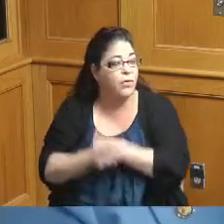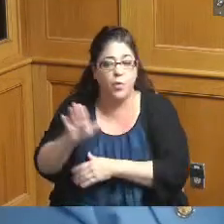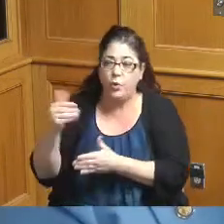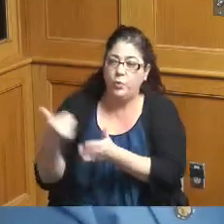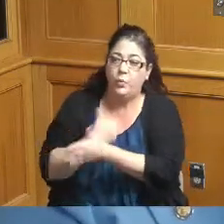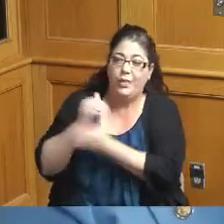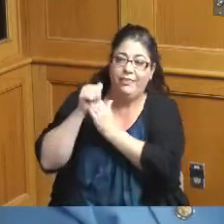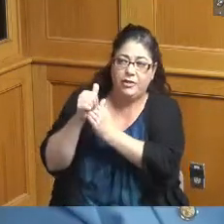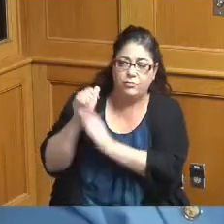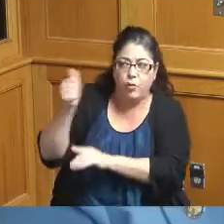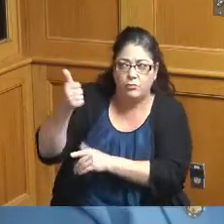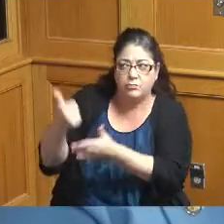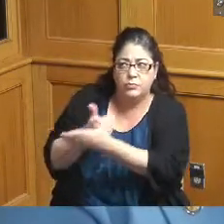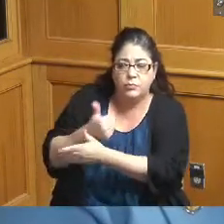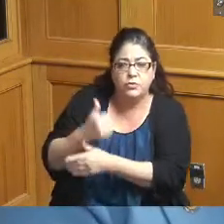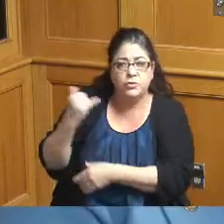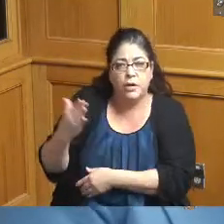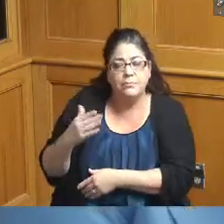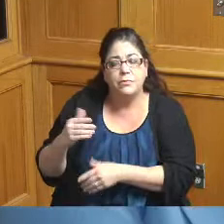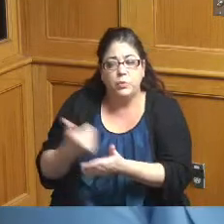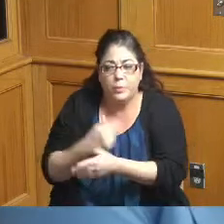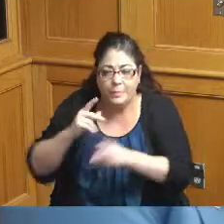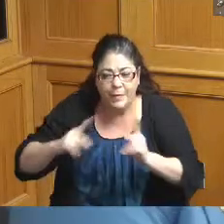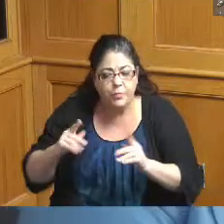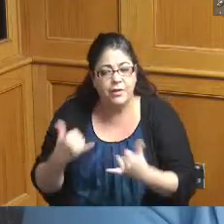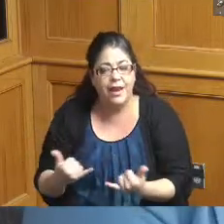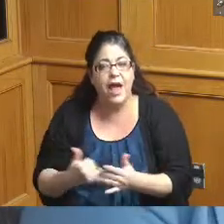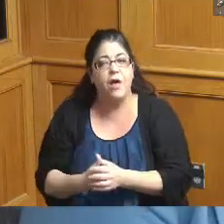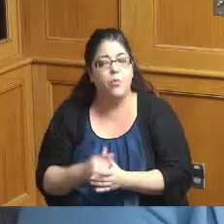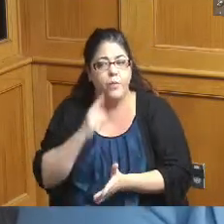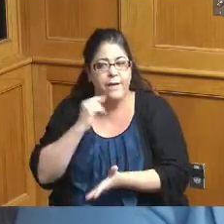in we want to make sure that we're helping the people that really need help and when they get